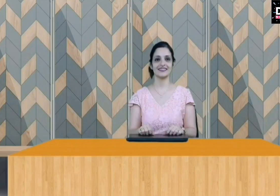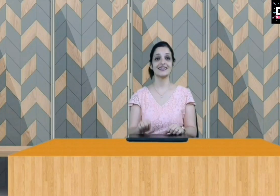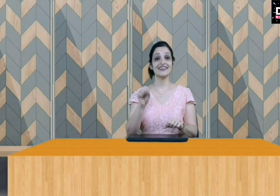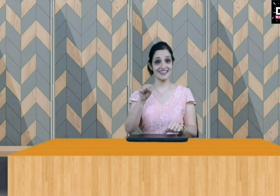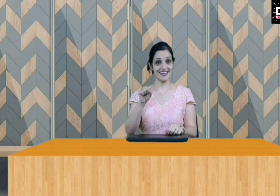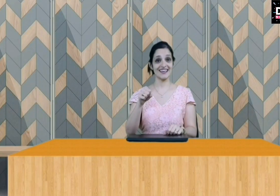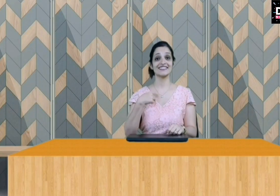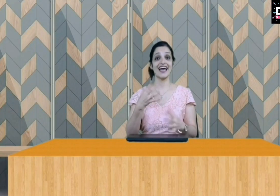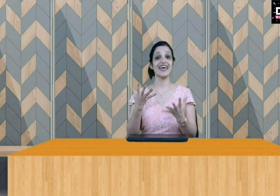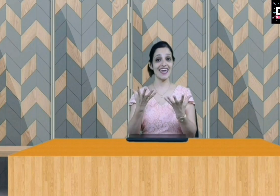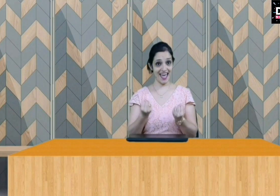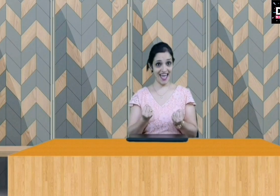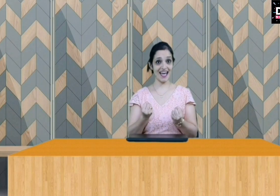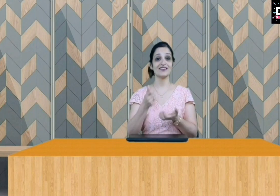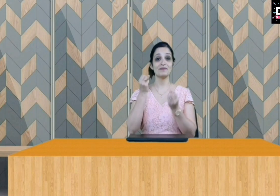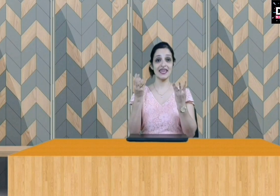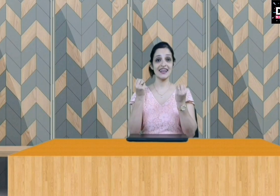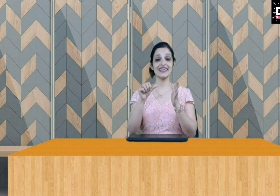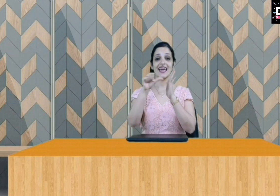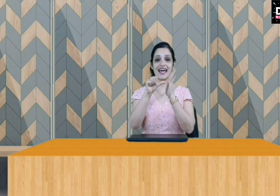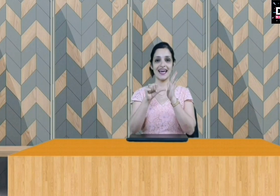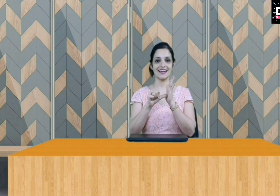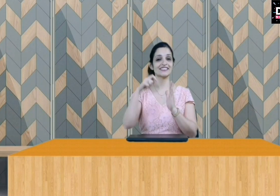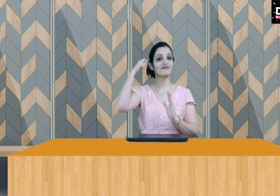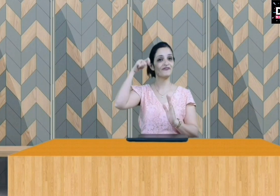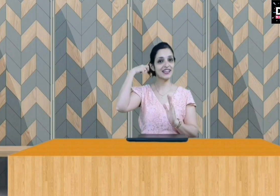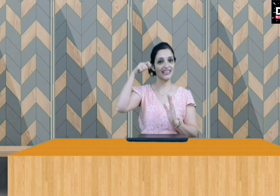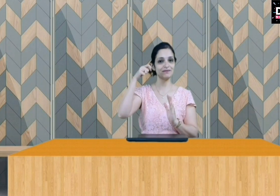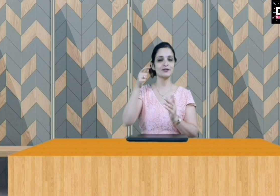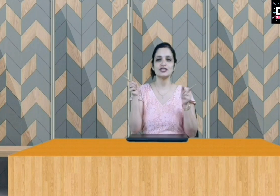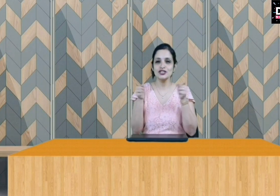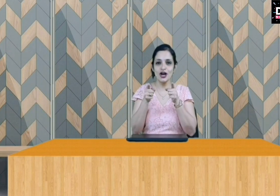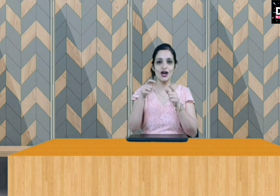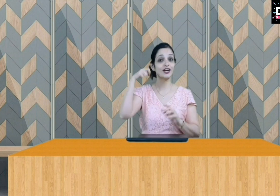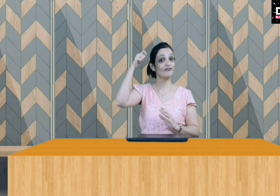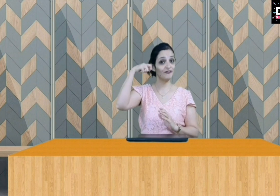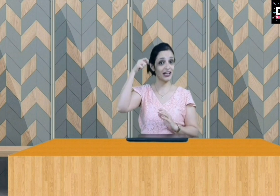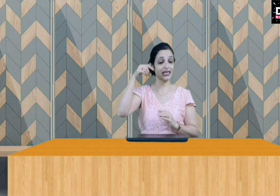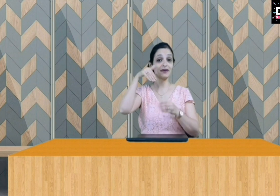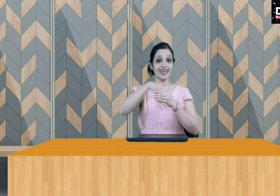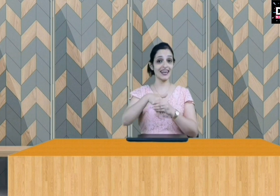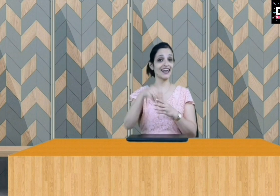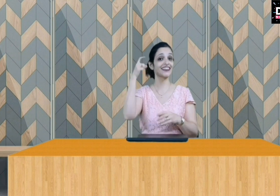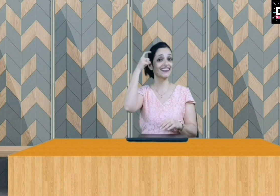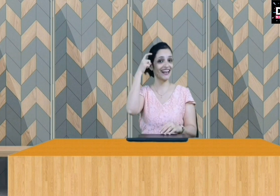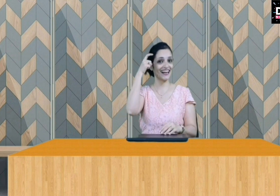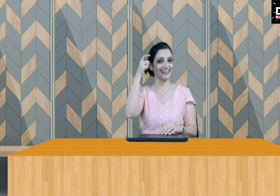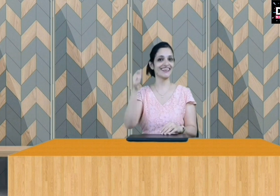Yes sir, I have done a lot of AD films, SHORT films in Delhi